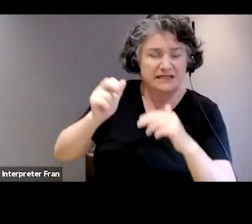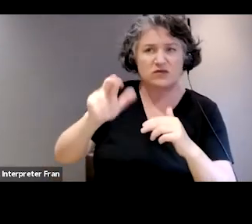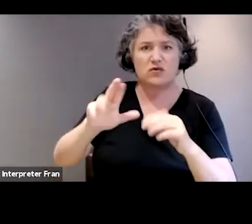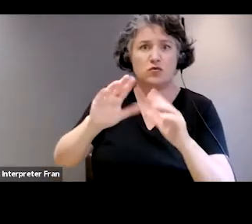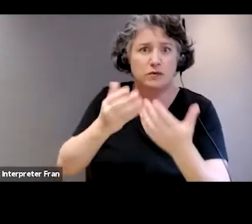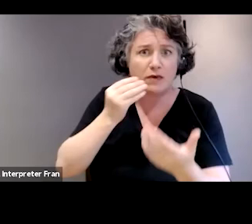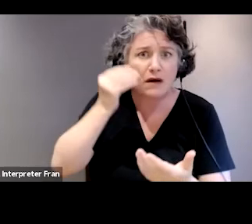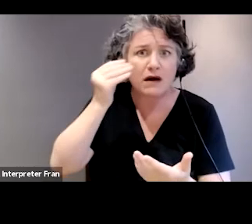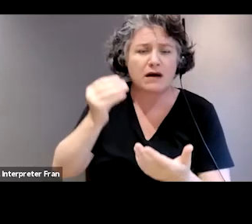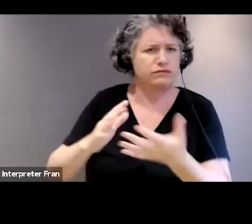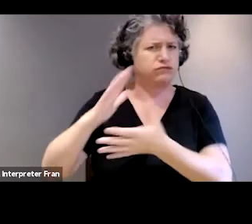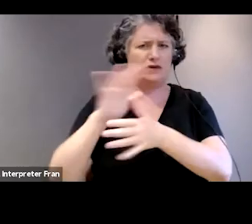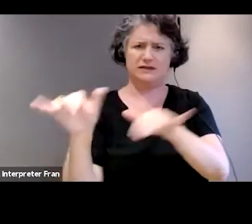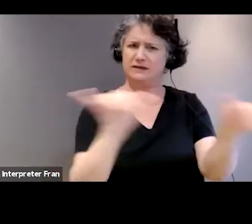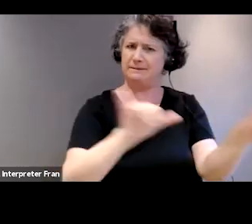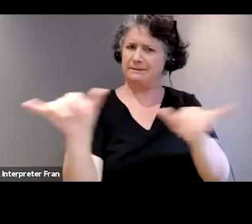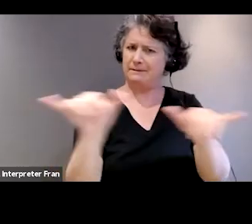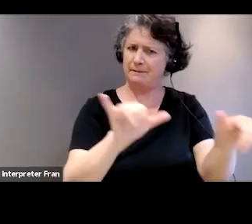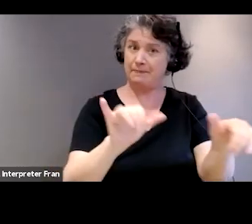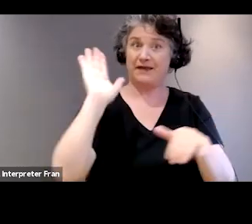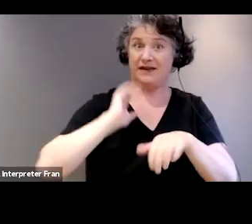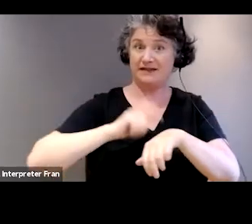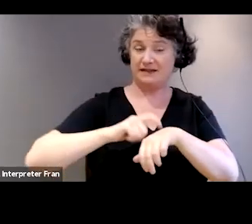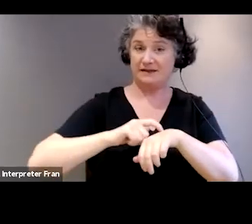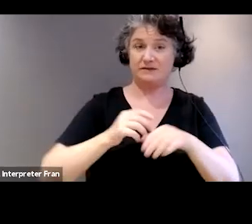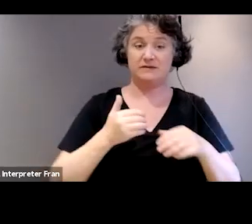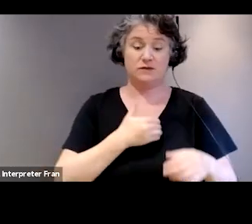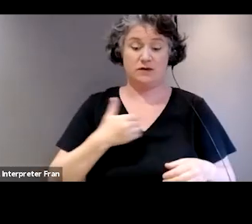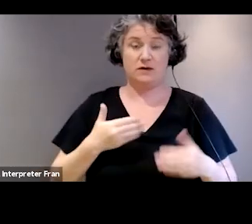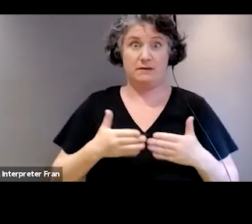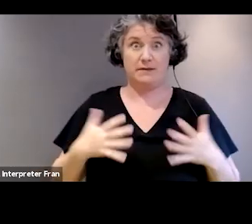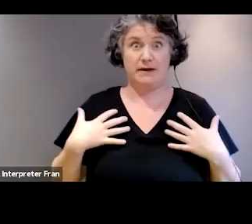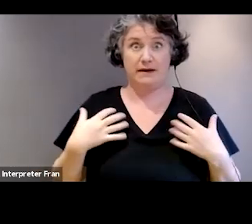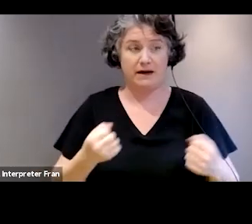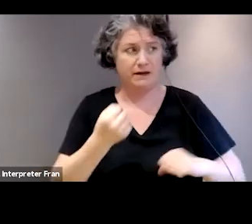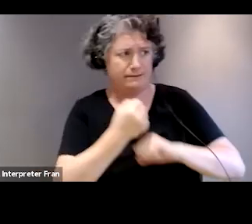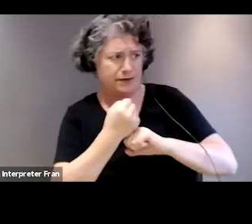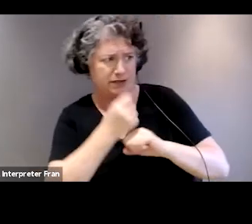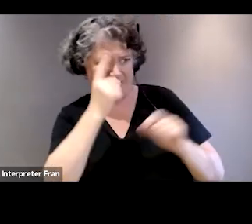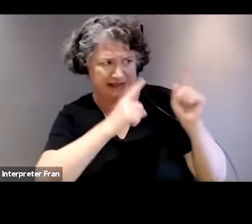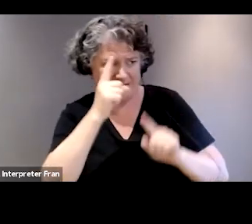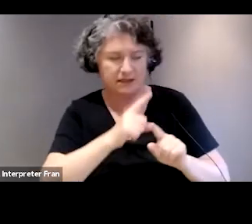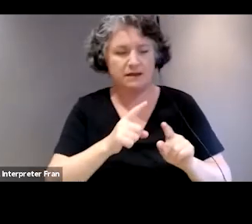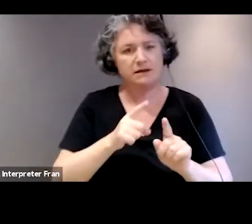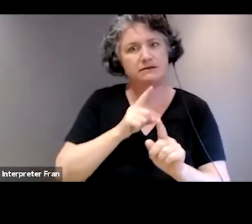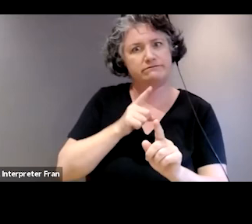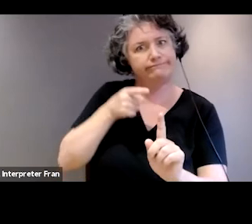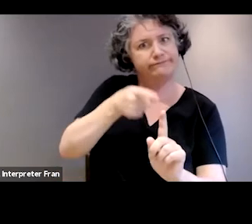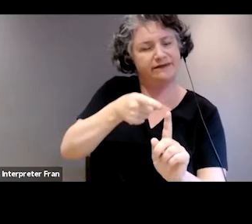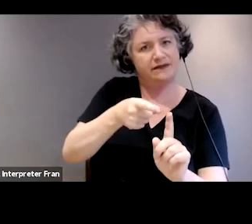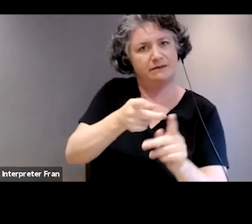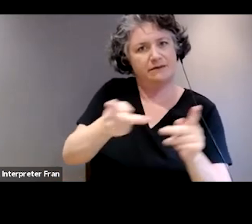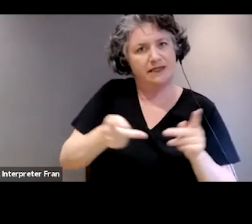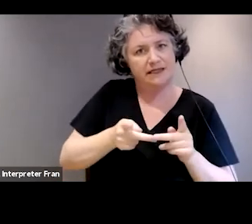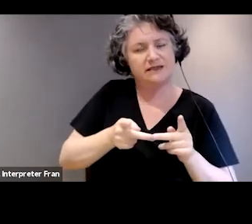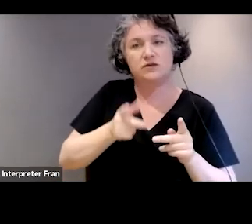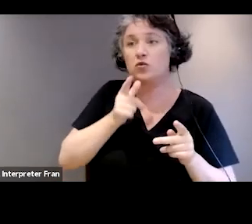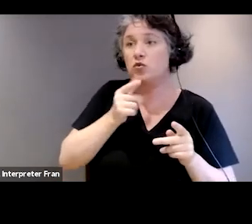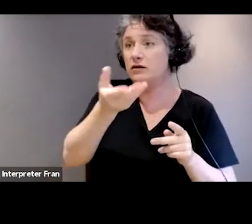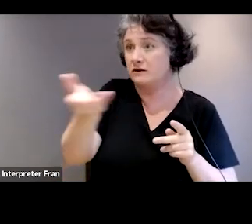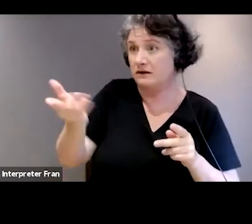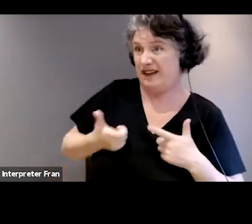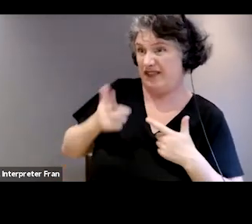first, then we were looking at the broader rollout to the